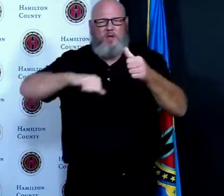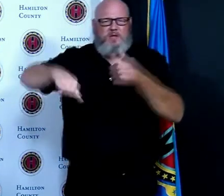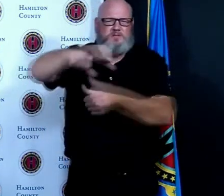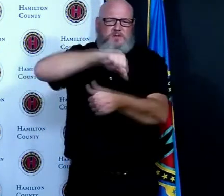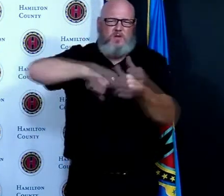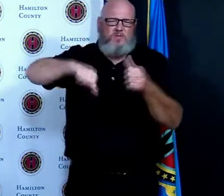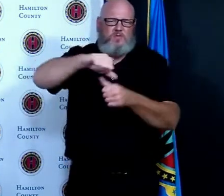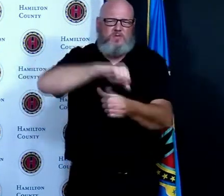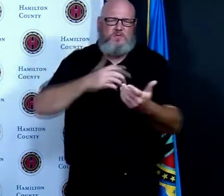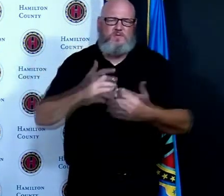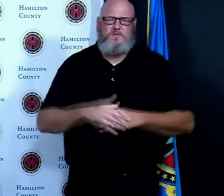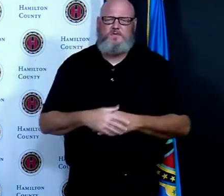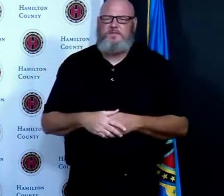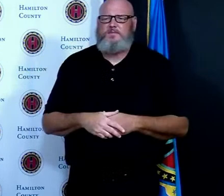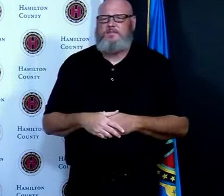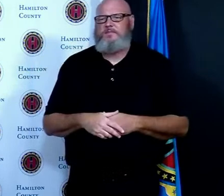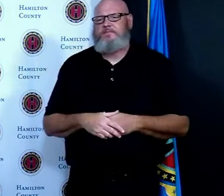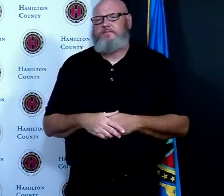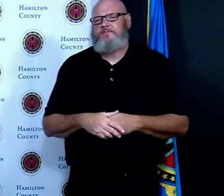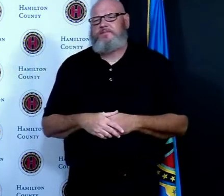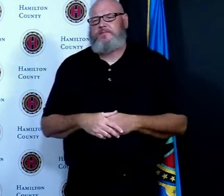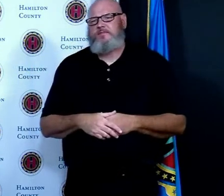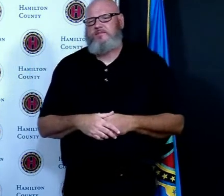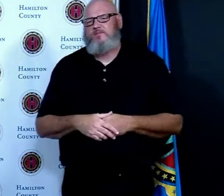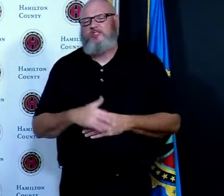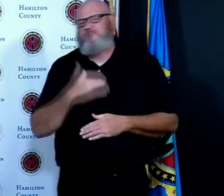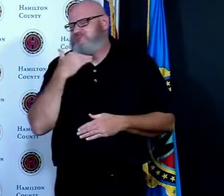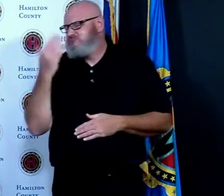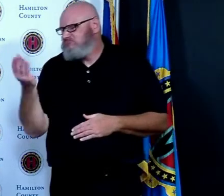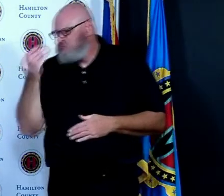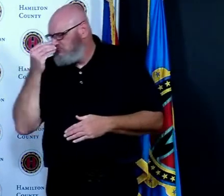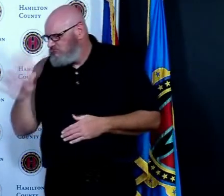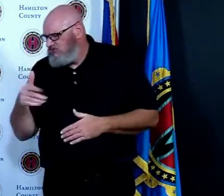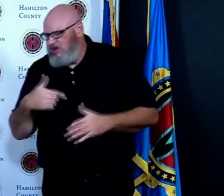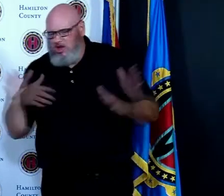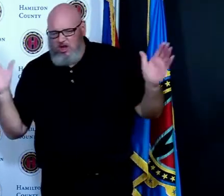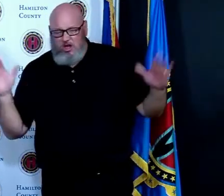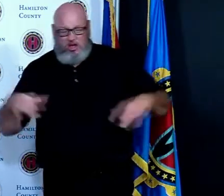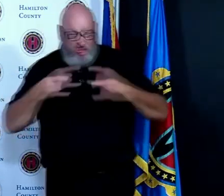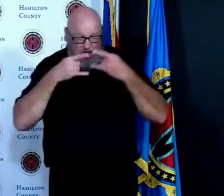that think through that not only in the impact to you and your family but to others around